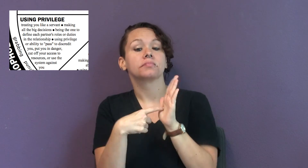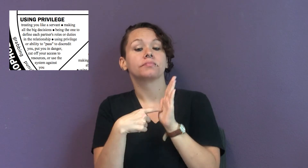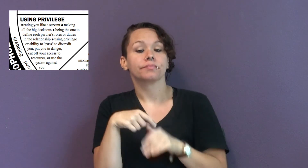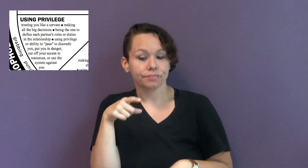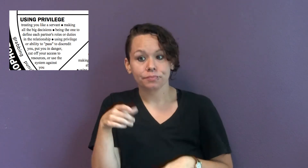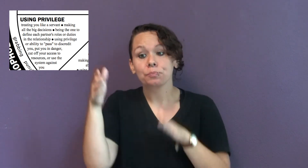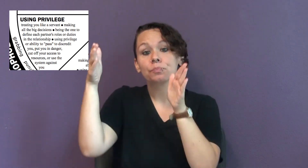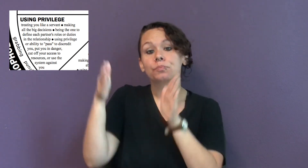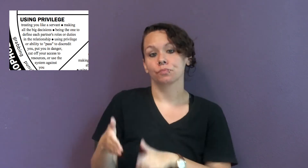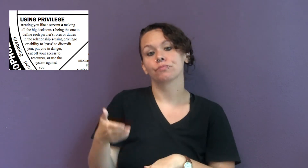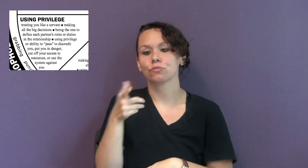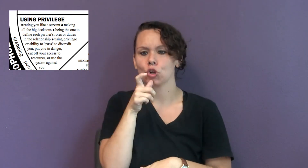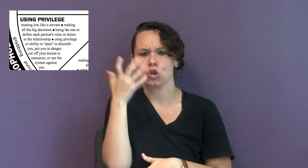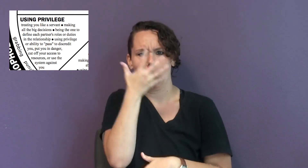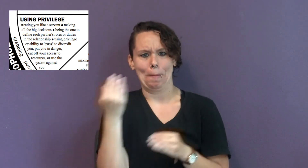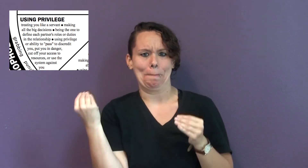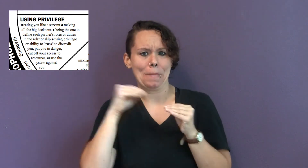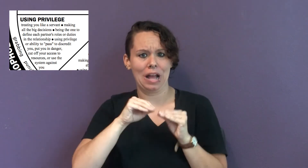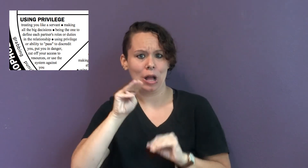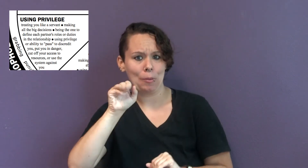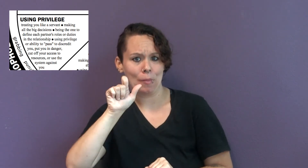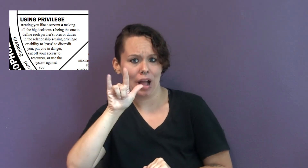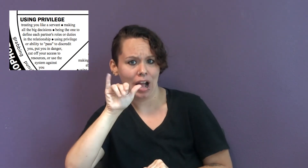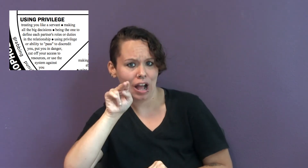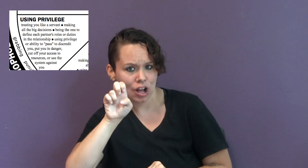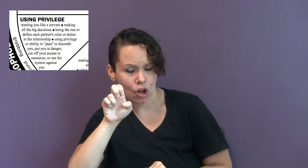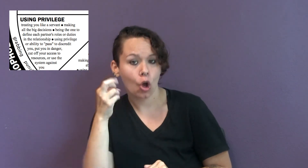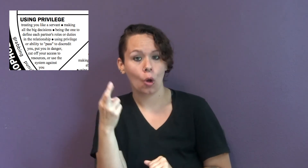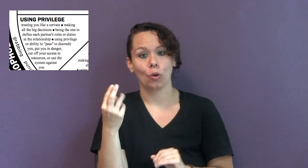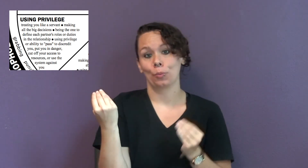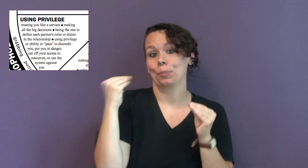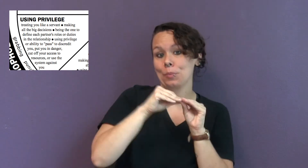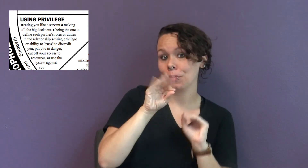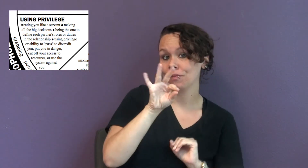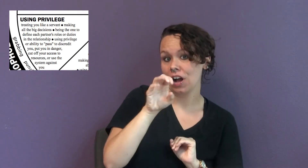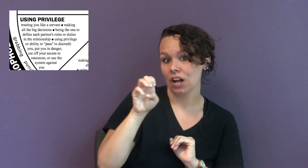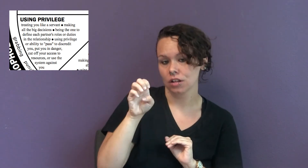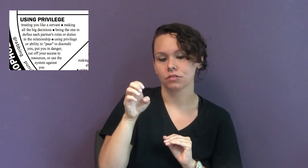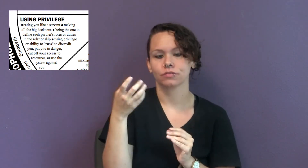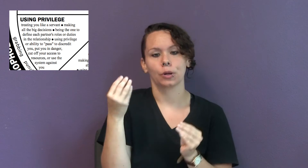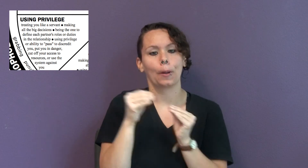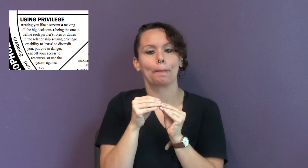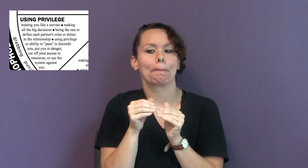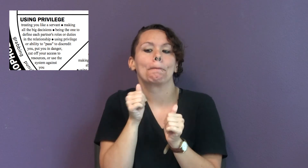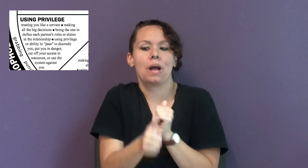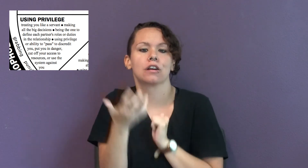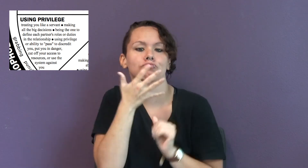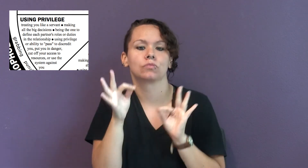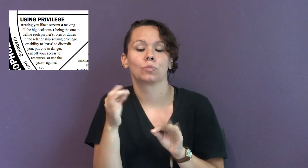That person might seem masculine or femme and could pass